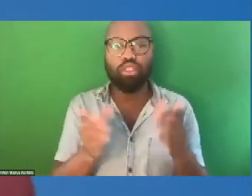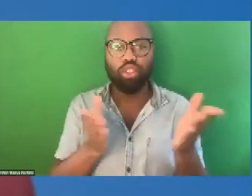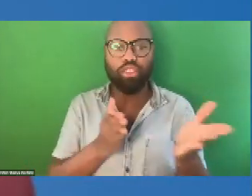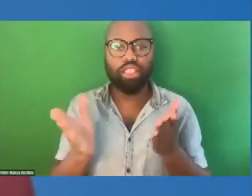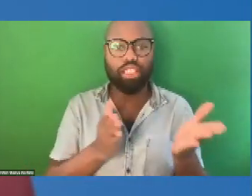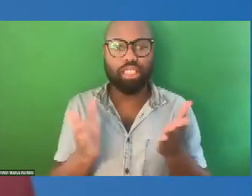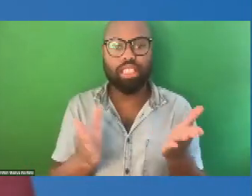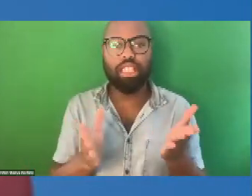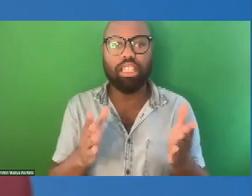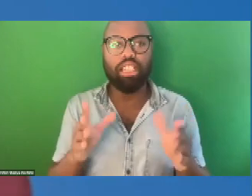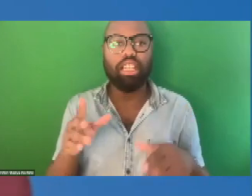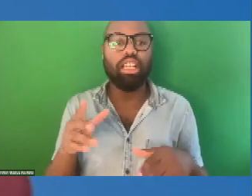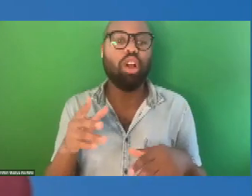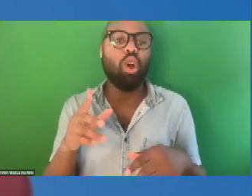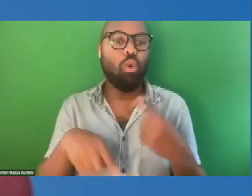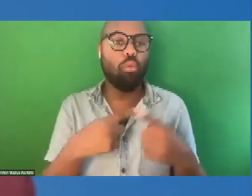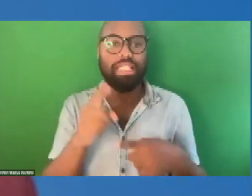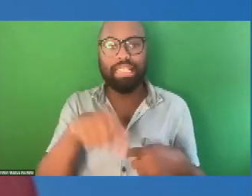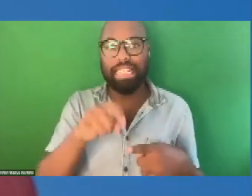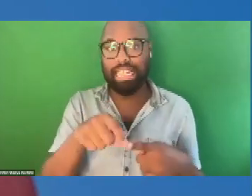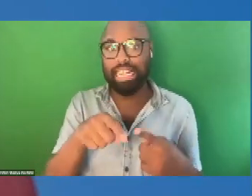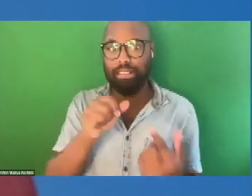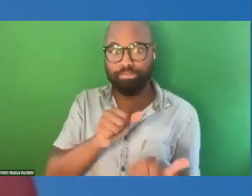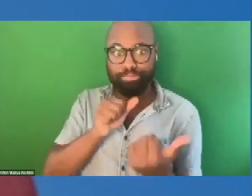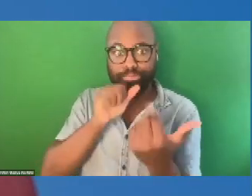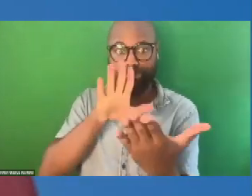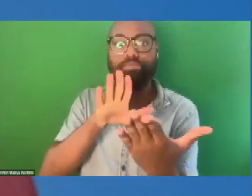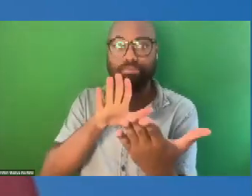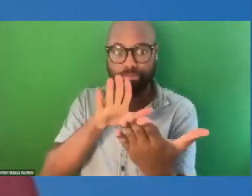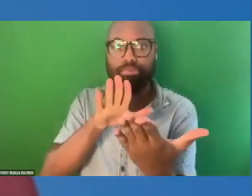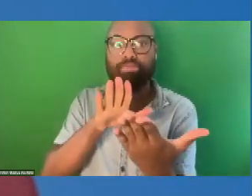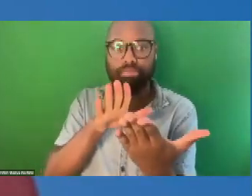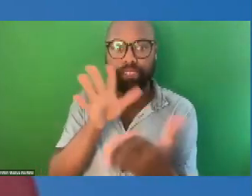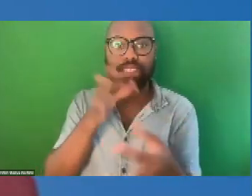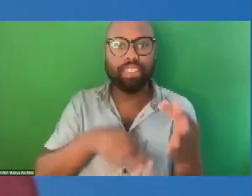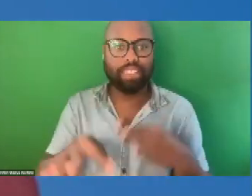the need arises instead of having to wait.